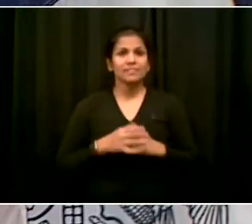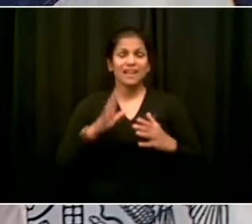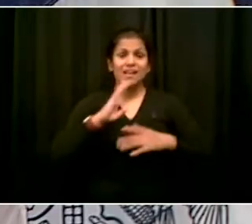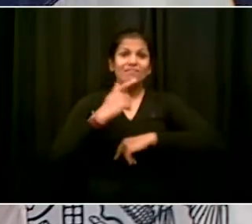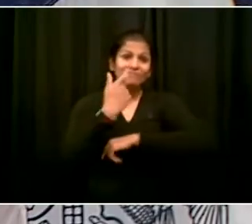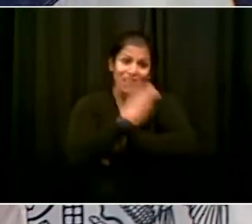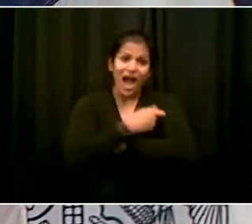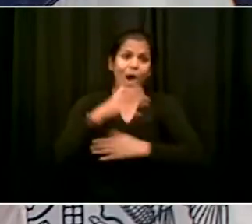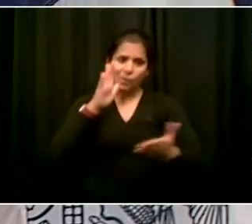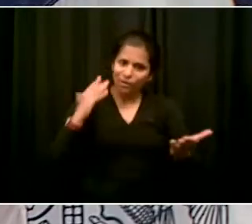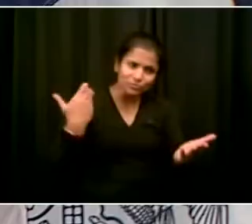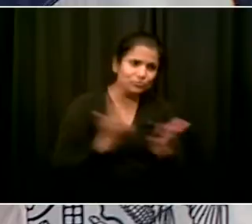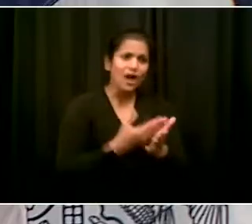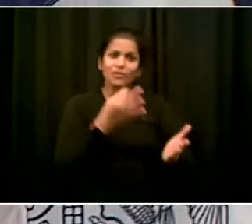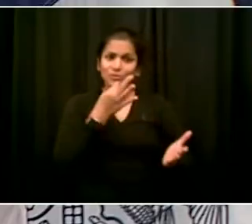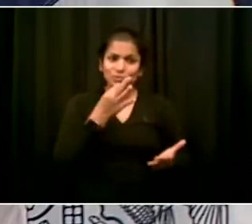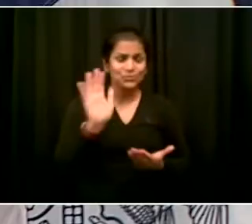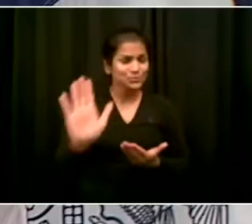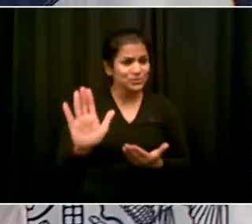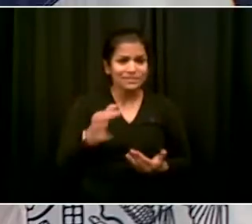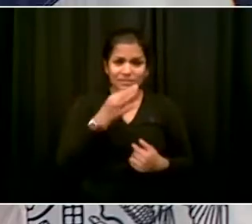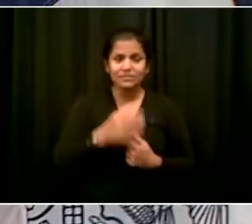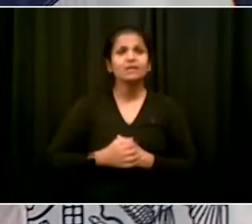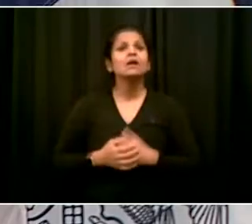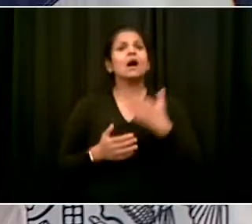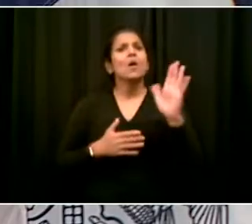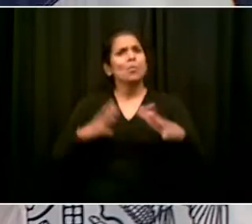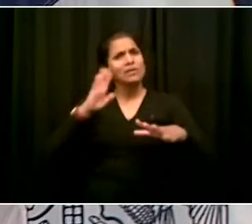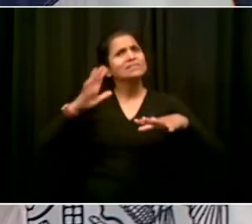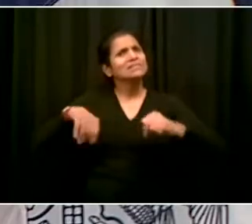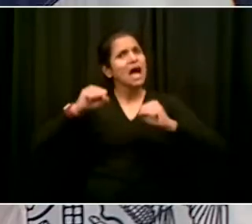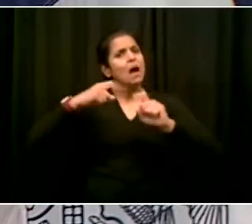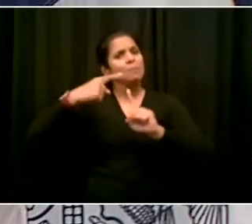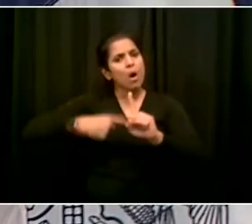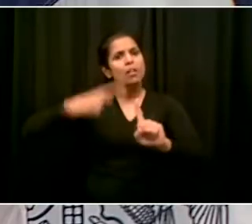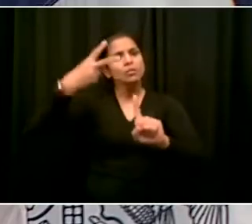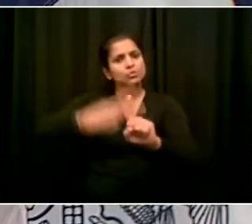GOT TO PROTECT PEOPLE. BECAUSE NOW MORE THAN EVER, THAT